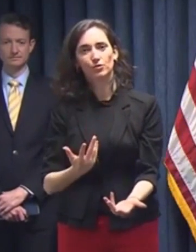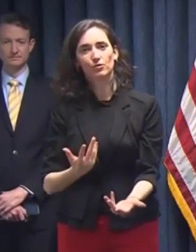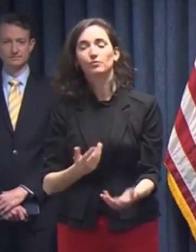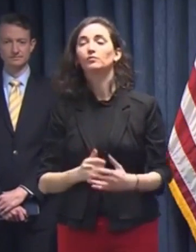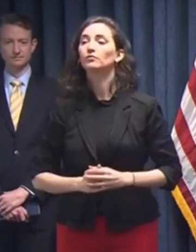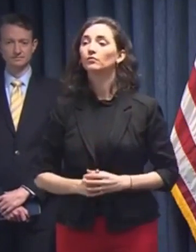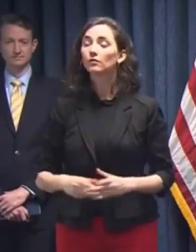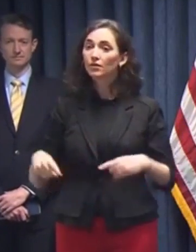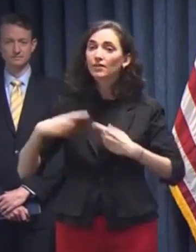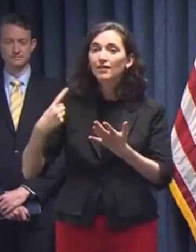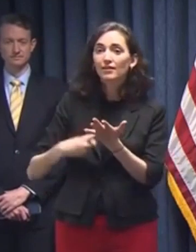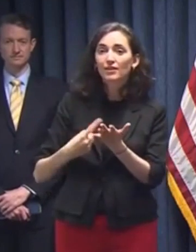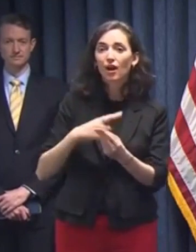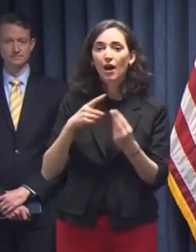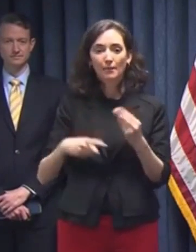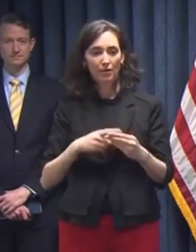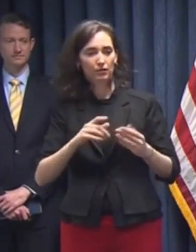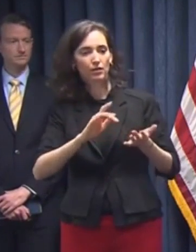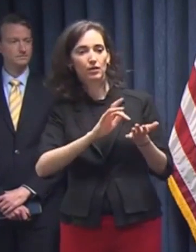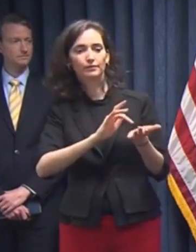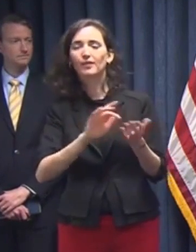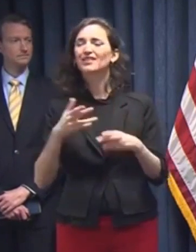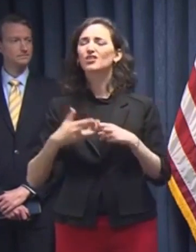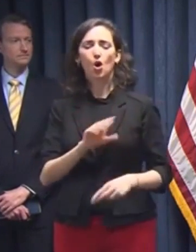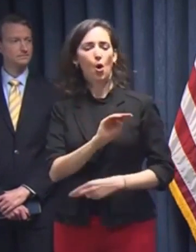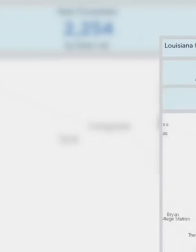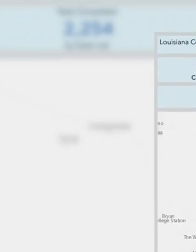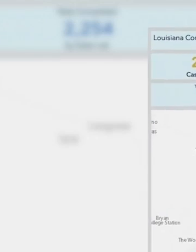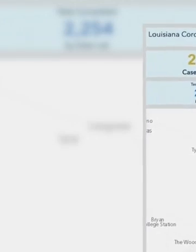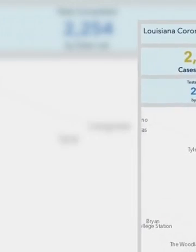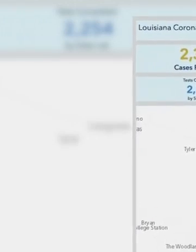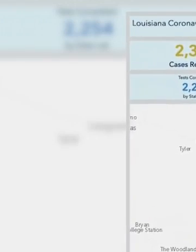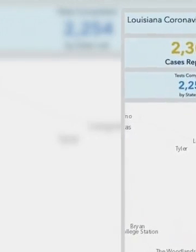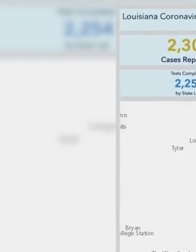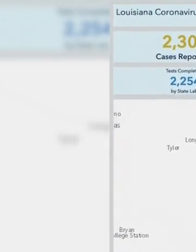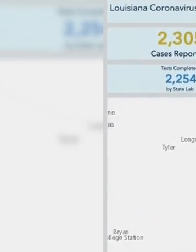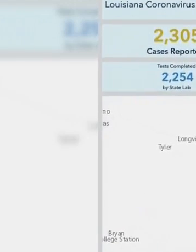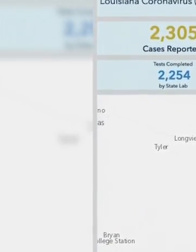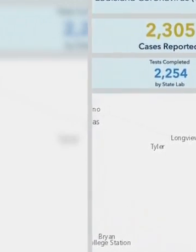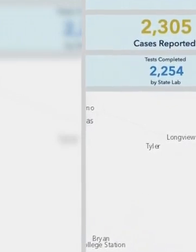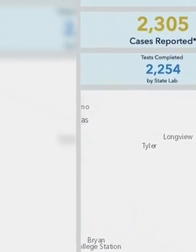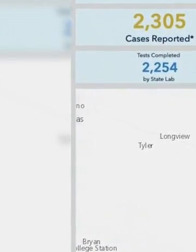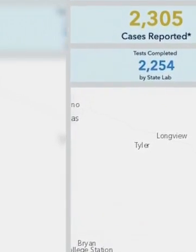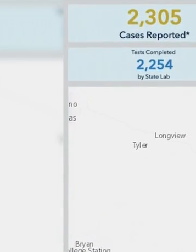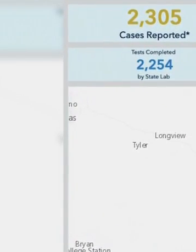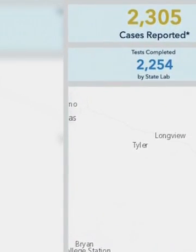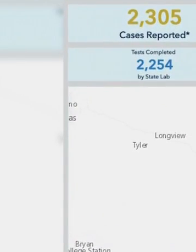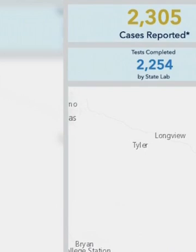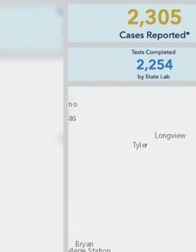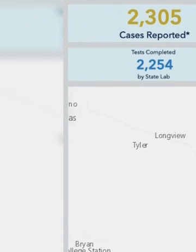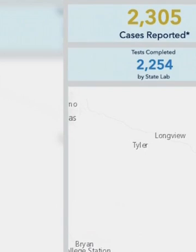discussion about medical surge with a stand-up facility IN A DAY, THE NUMBER OF COVID-19